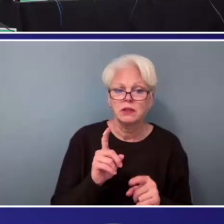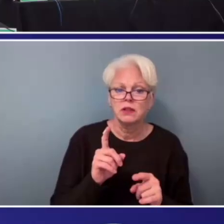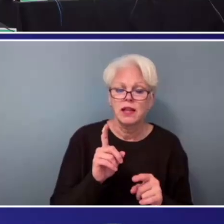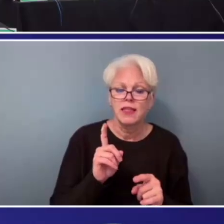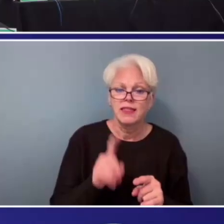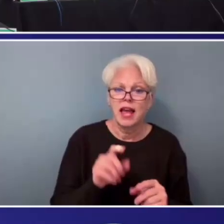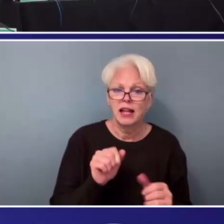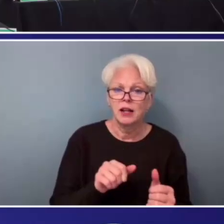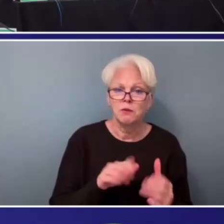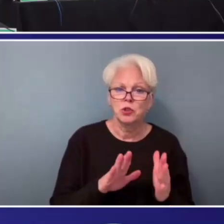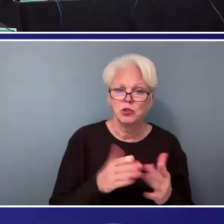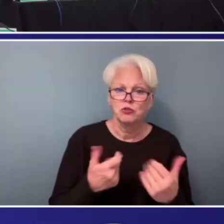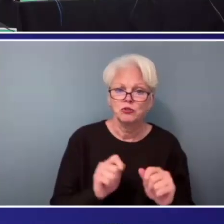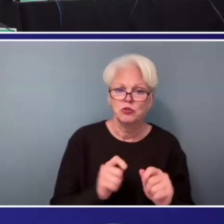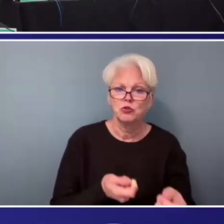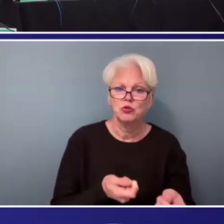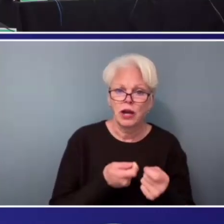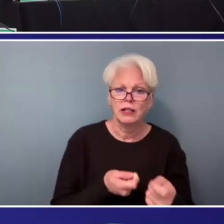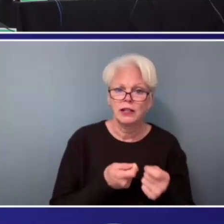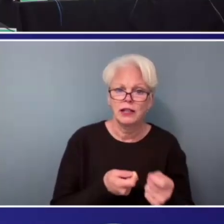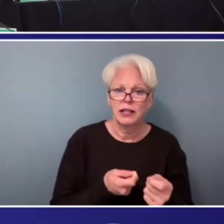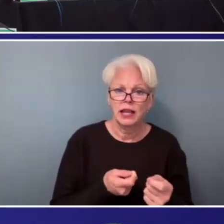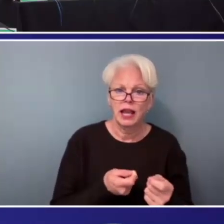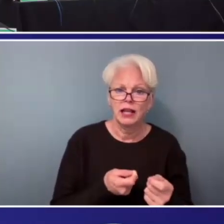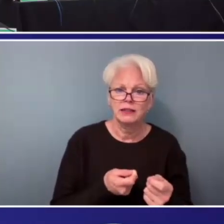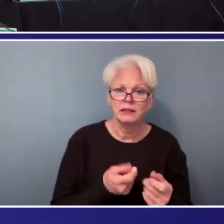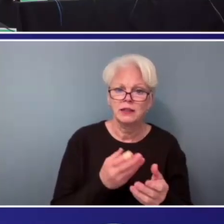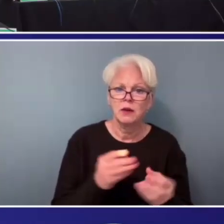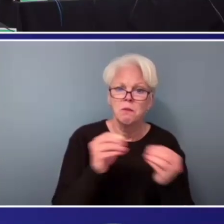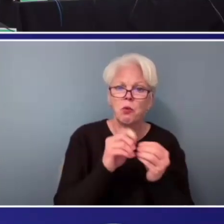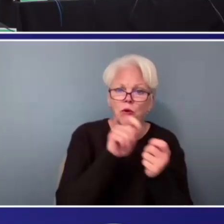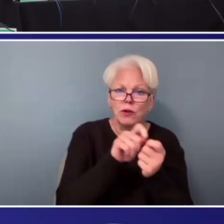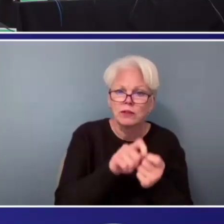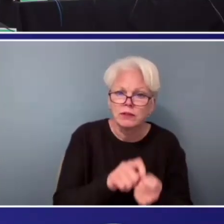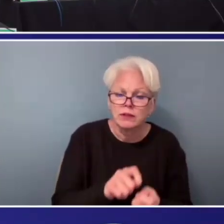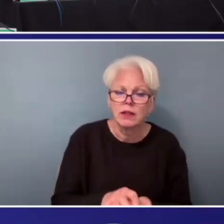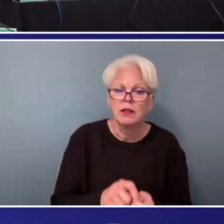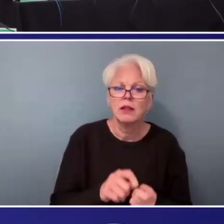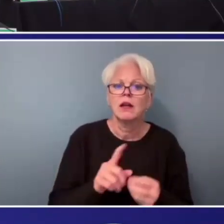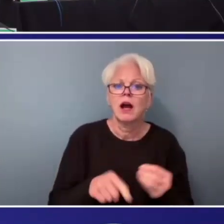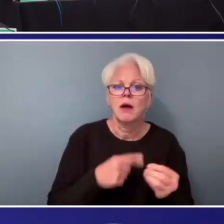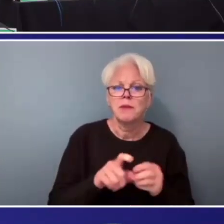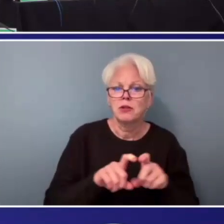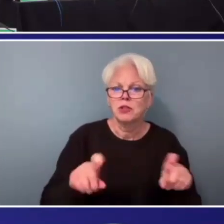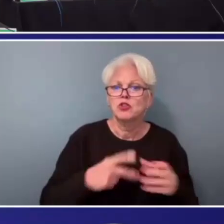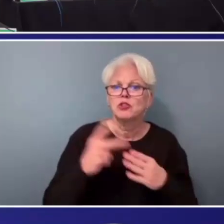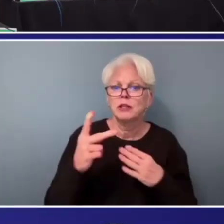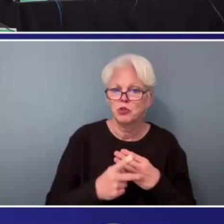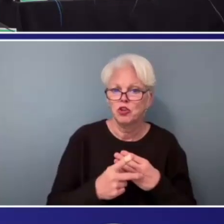get some granular -- some more granularity with regard to degree programs. Linnea, can you go to the next slide,